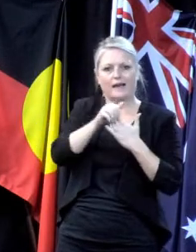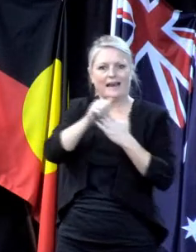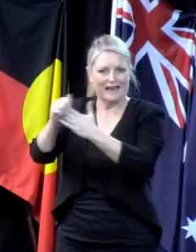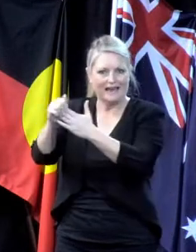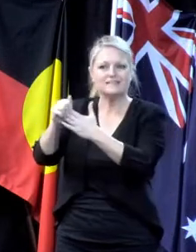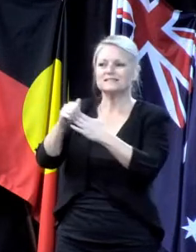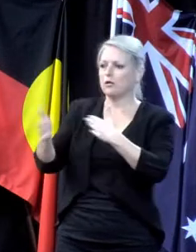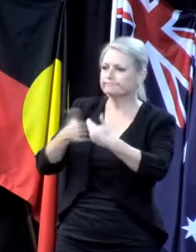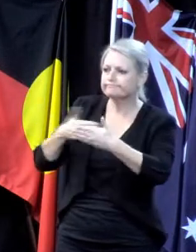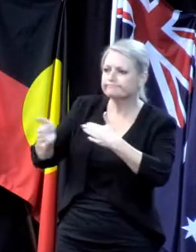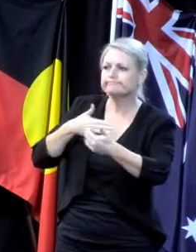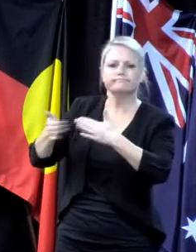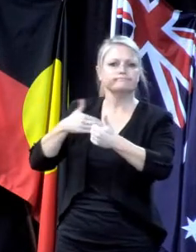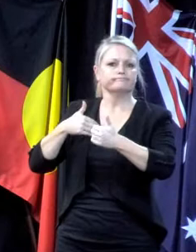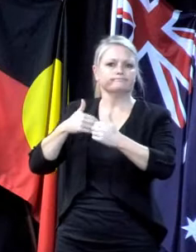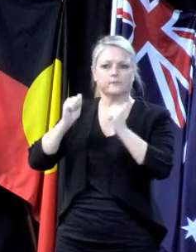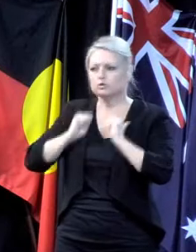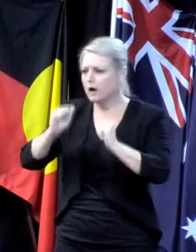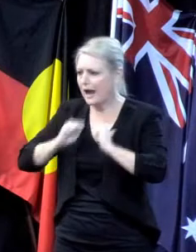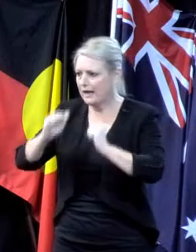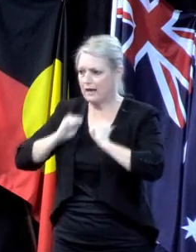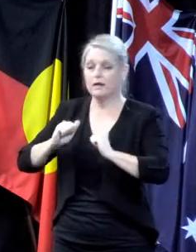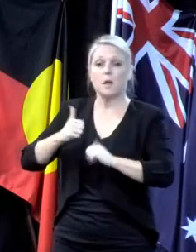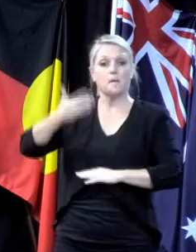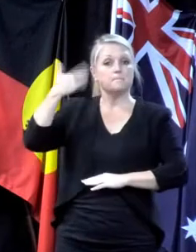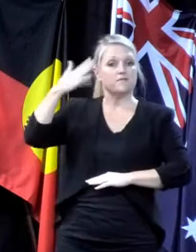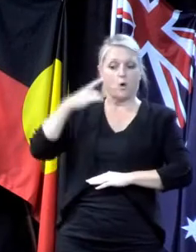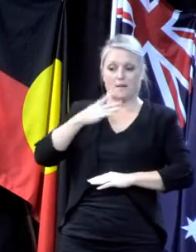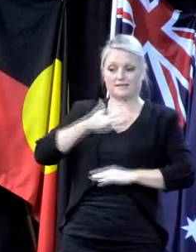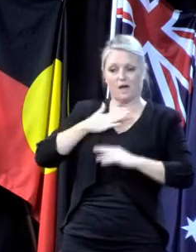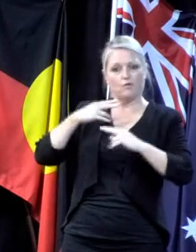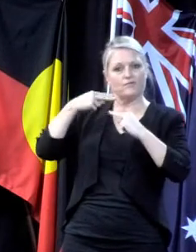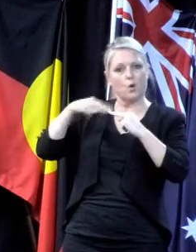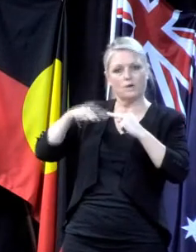and when I was also the regional autism coach, I supported the creation and the delivery of those.